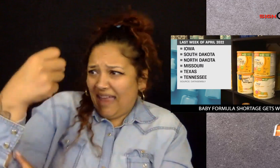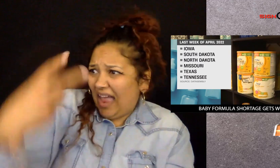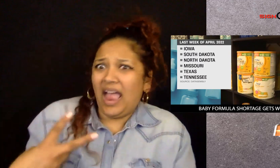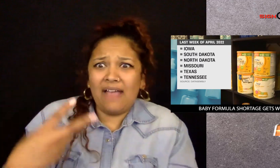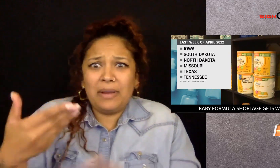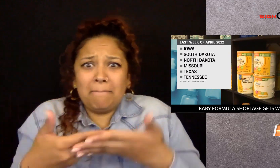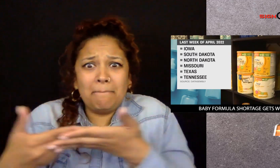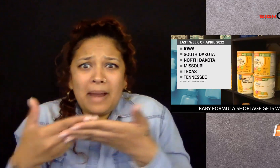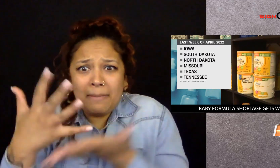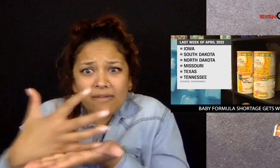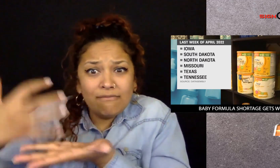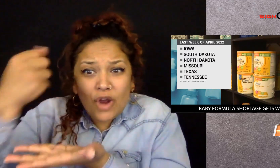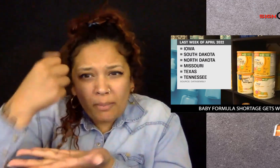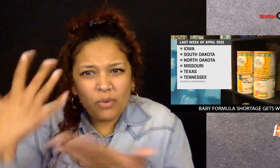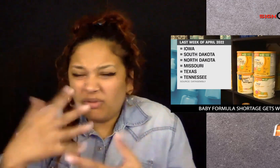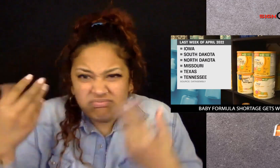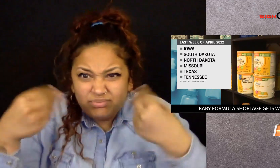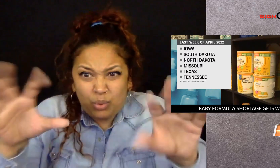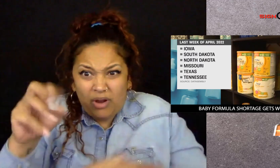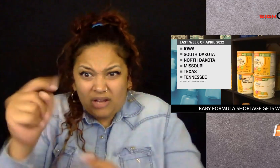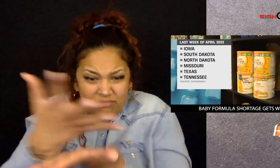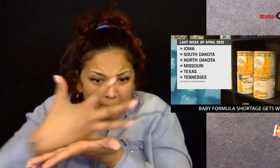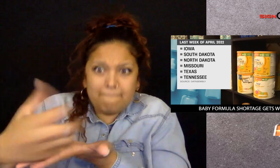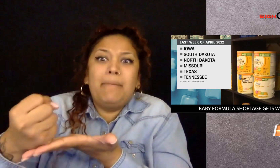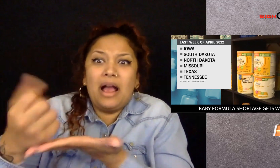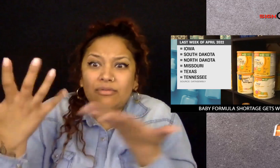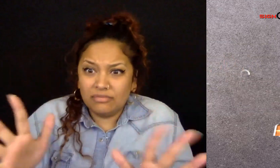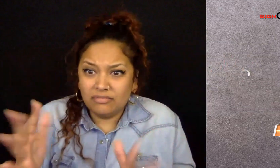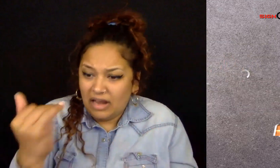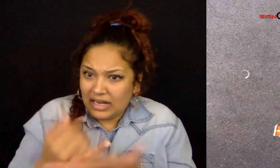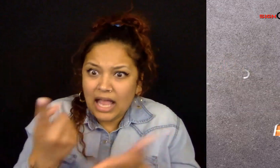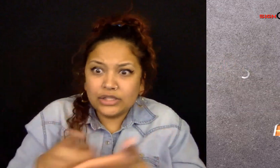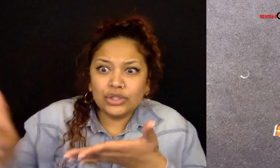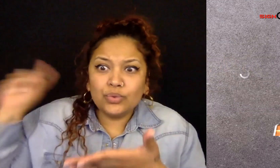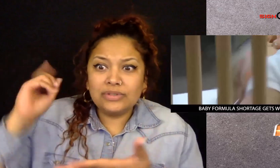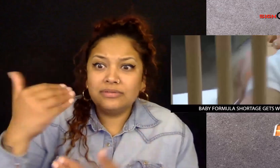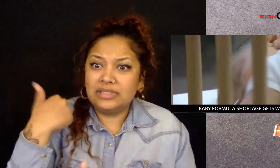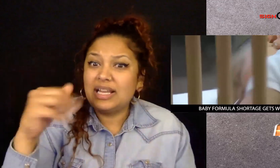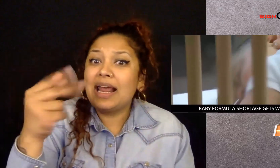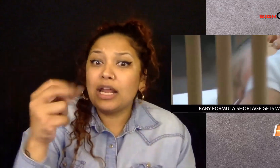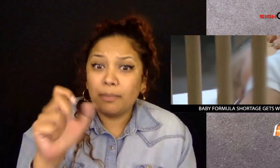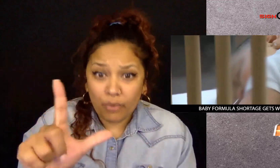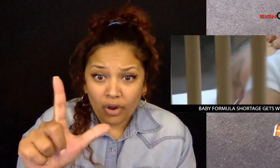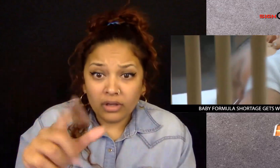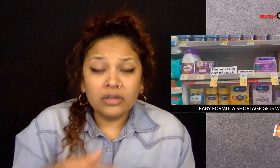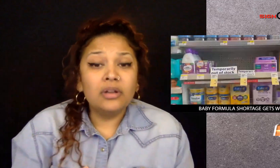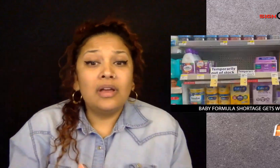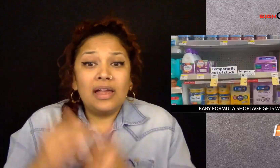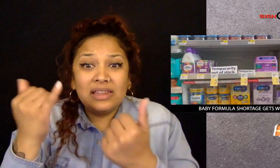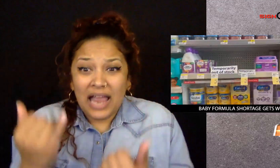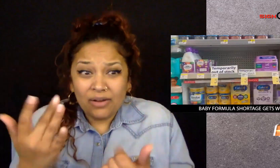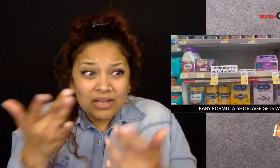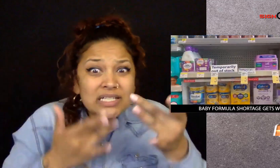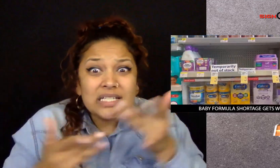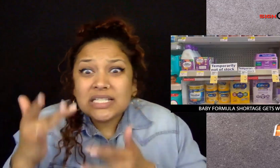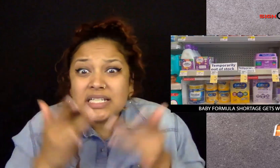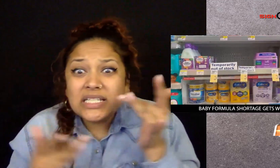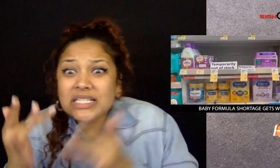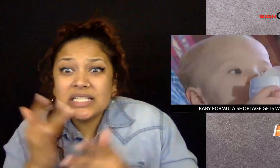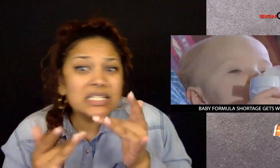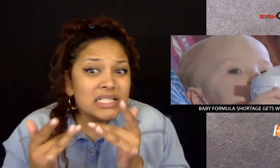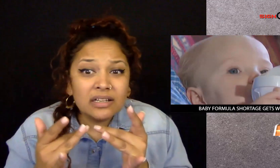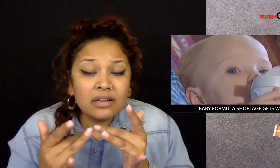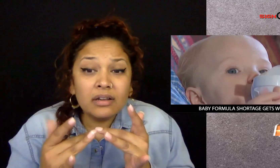more than half of baby formula was completely sold out during the last week of April the